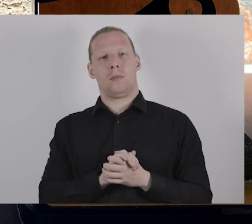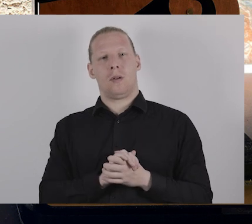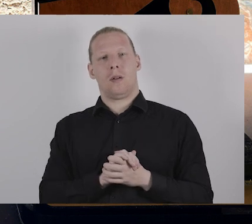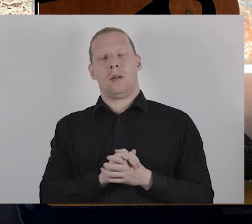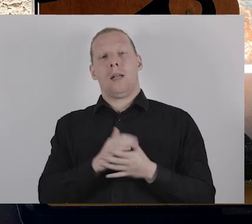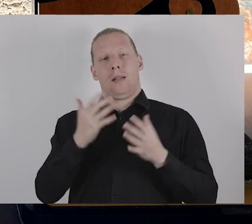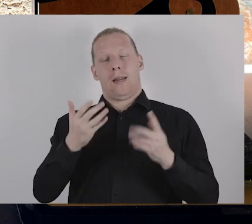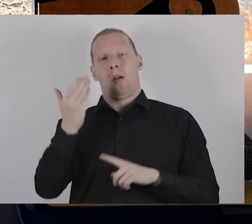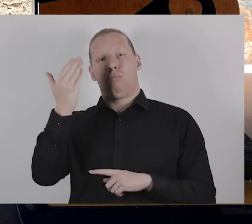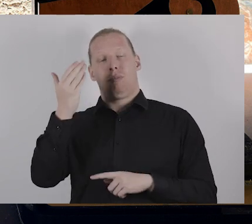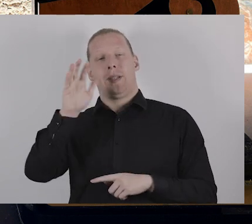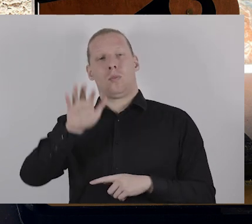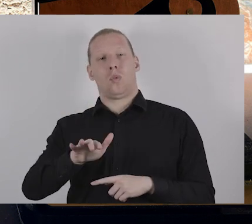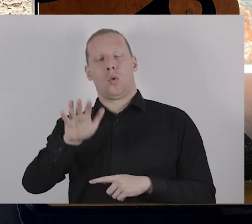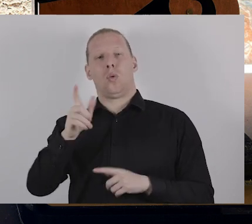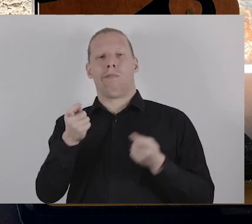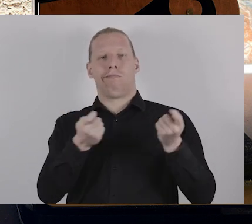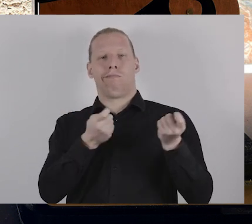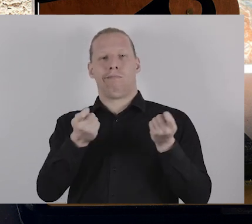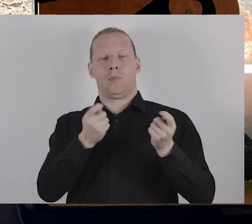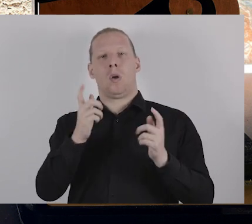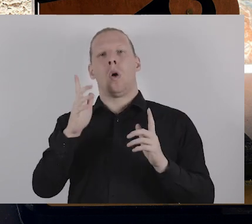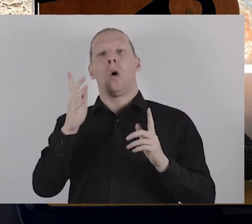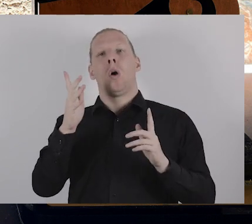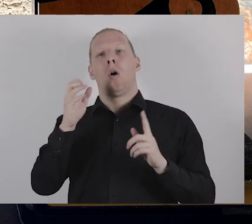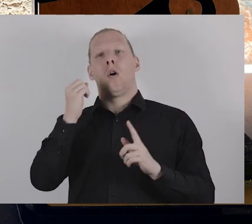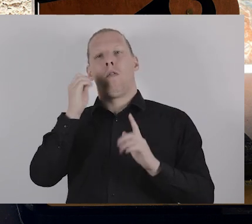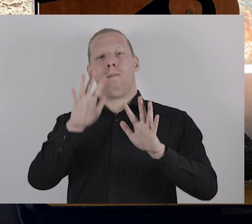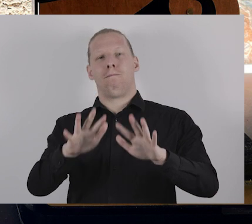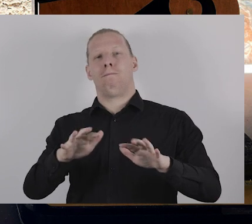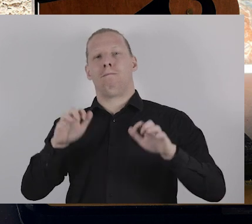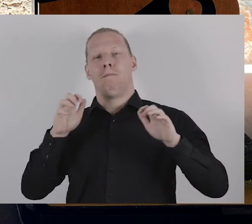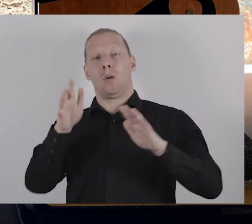The executive director of Te Matatini, Carl Ross, shares more.